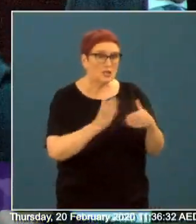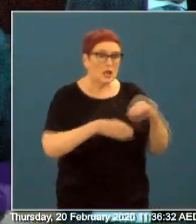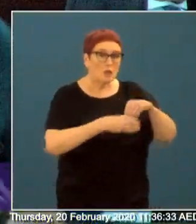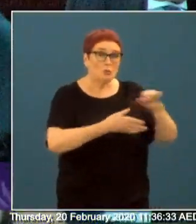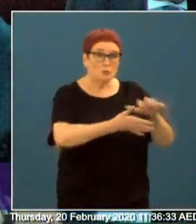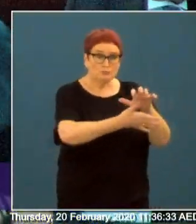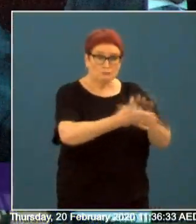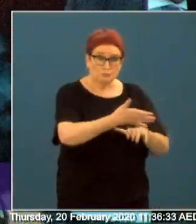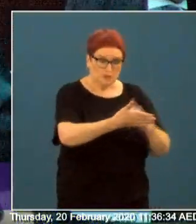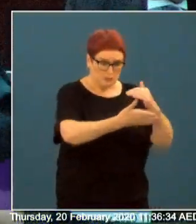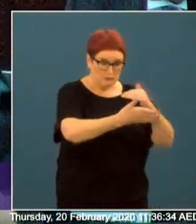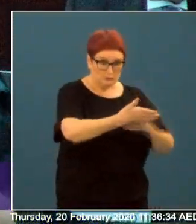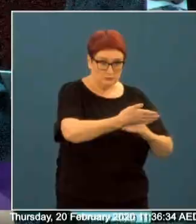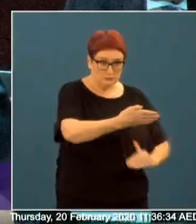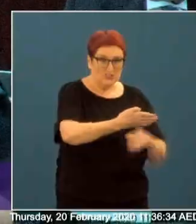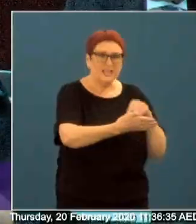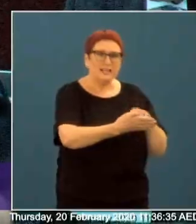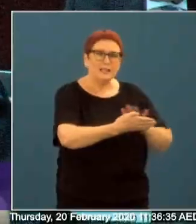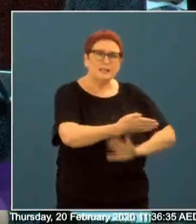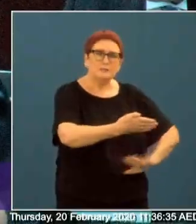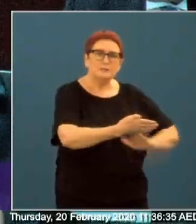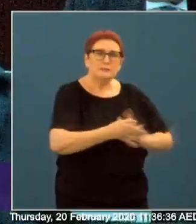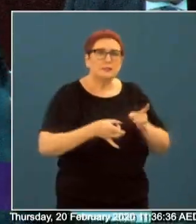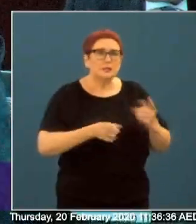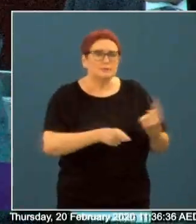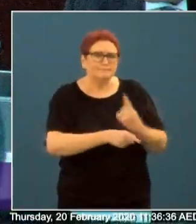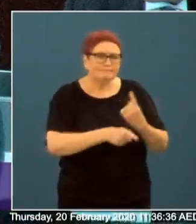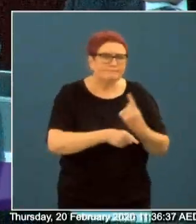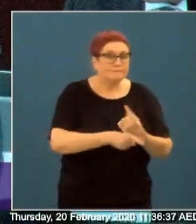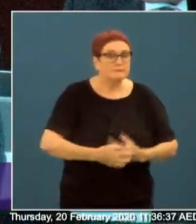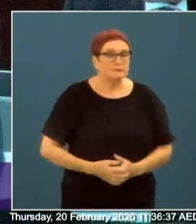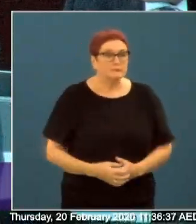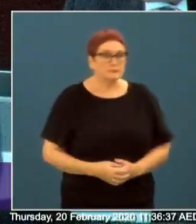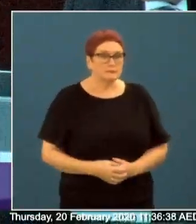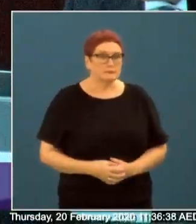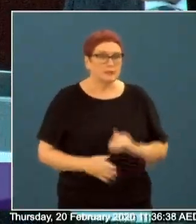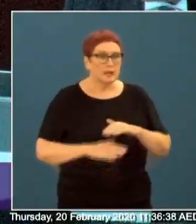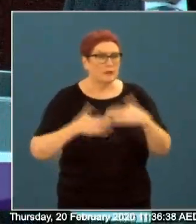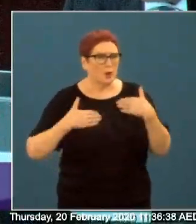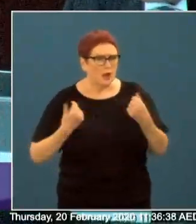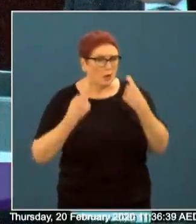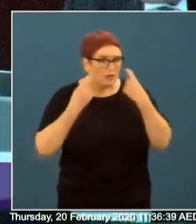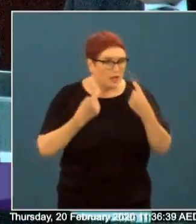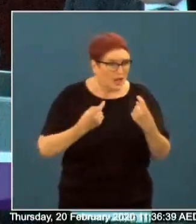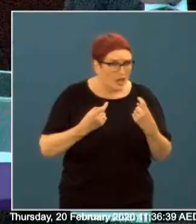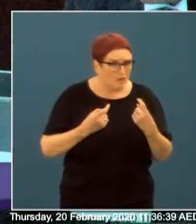at paragraph 31. And this is the part where you start to introduce health care and services and needs.